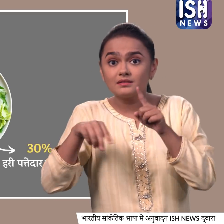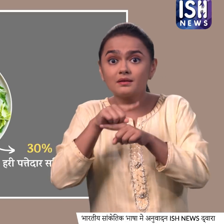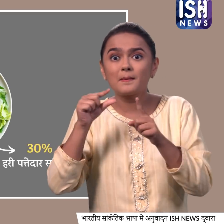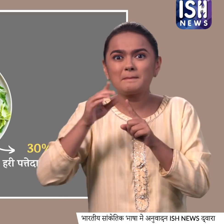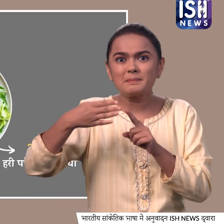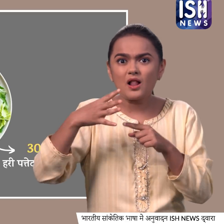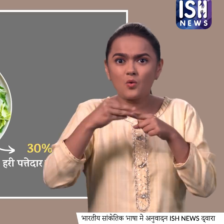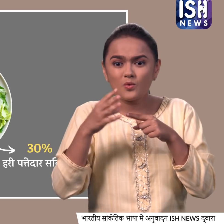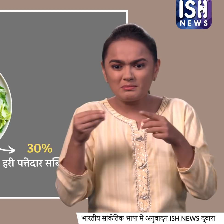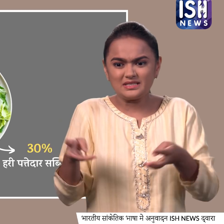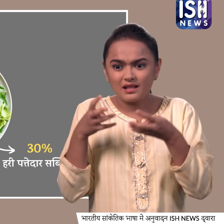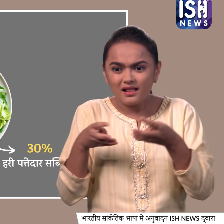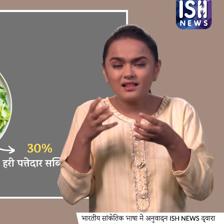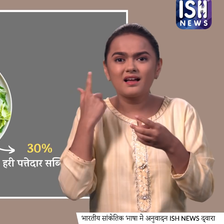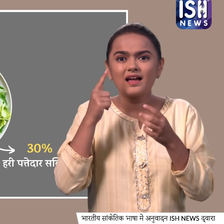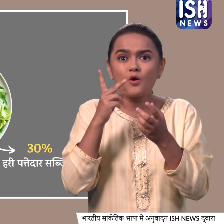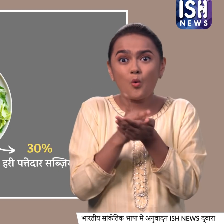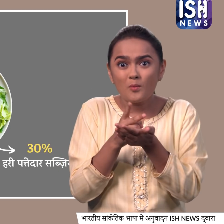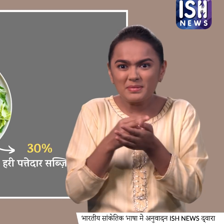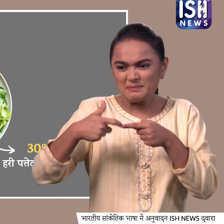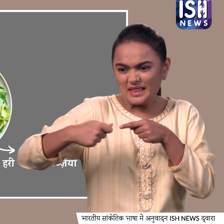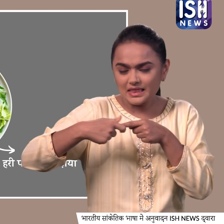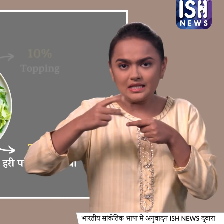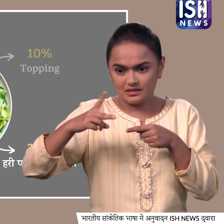like spinach, coriander, lettuce, cabbage, fenugreek leaves